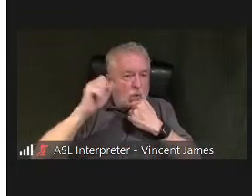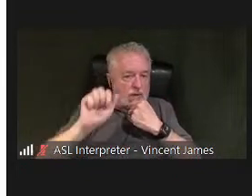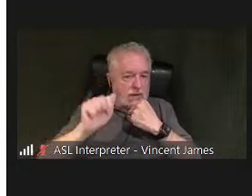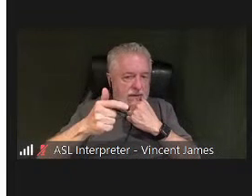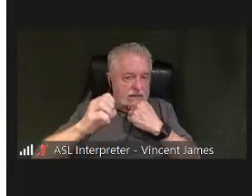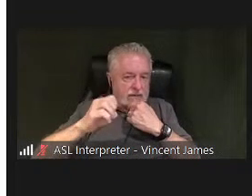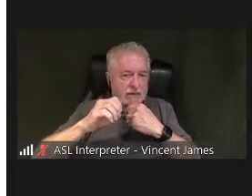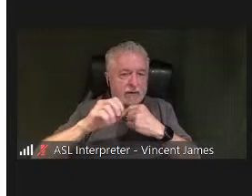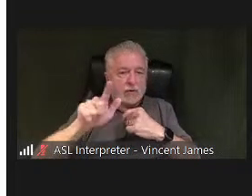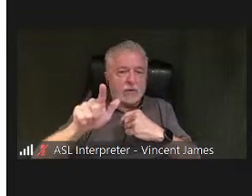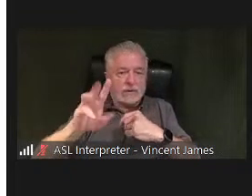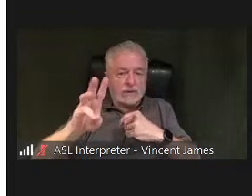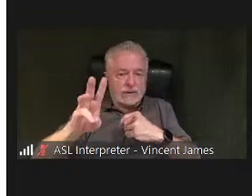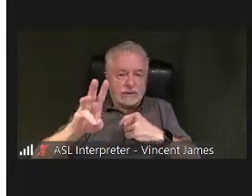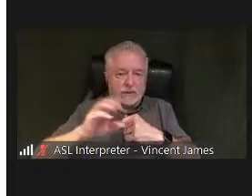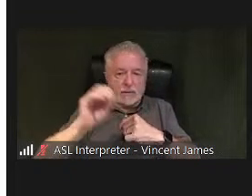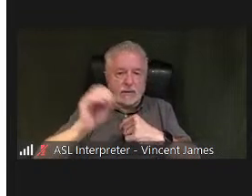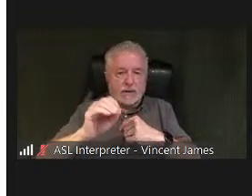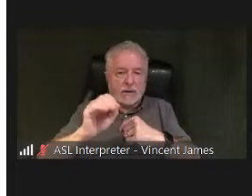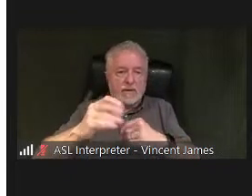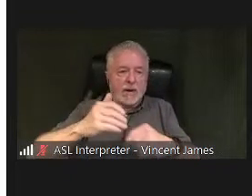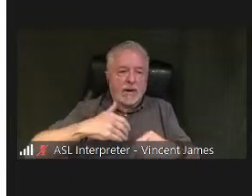Forty six percent of the young people from